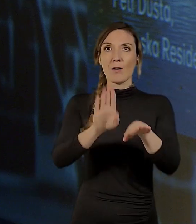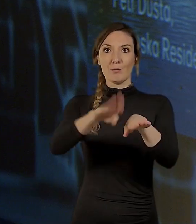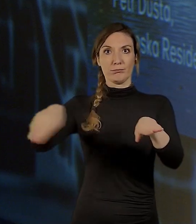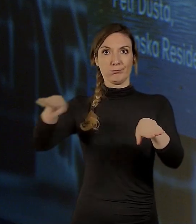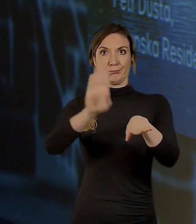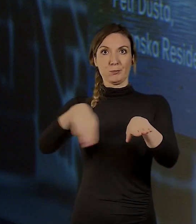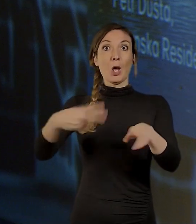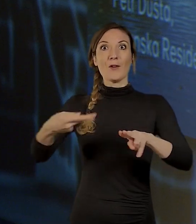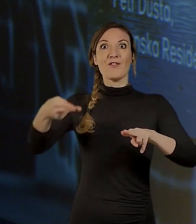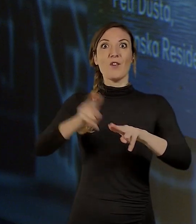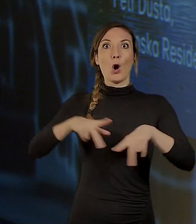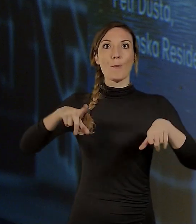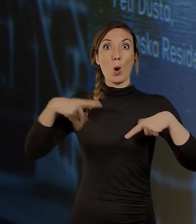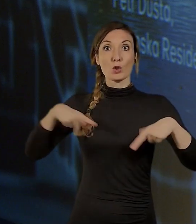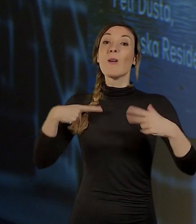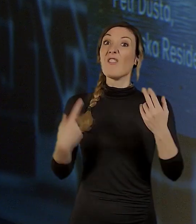who lives there and has two cars, for example?